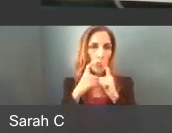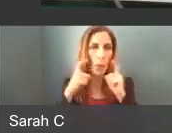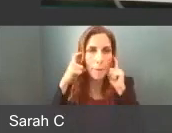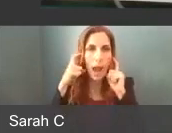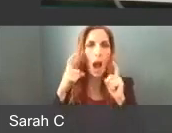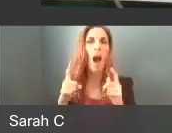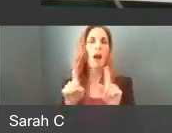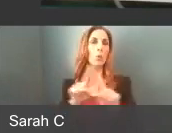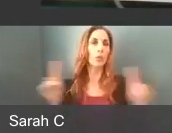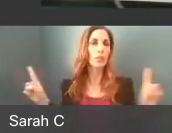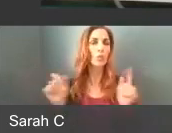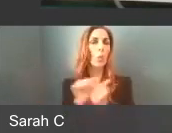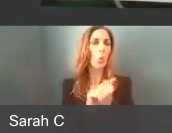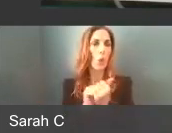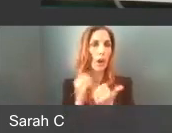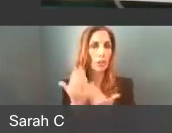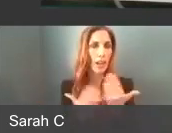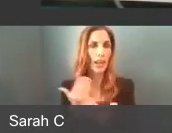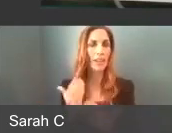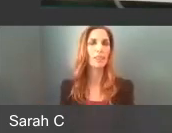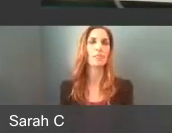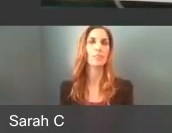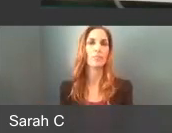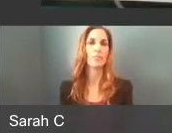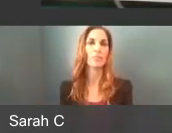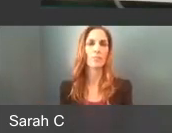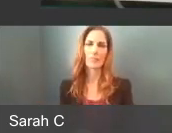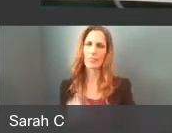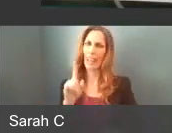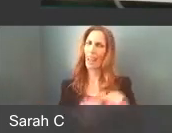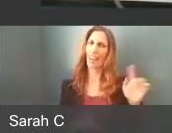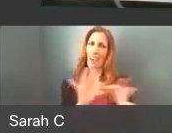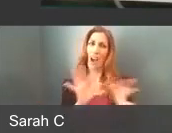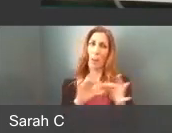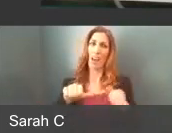hands clean. I can't really comment on any other county. I just don't have enough